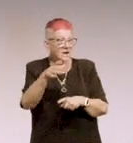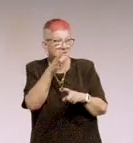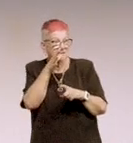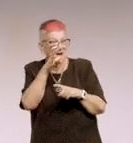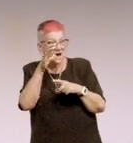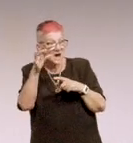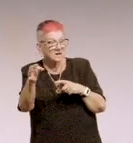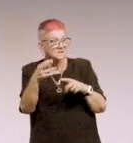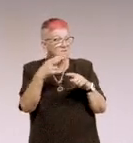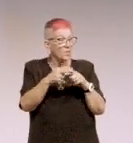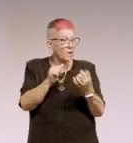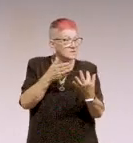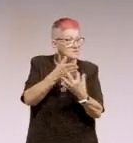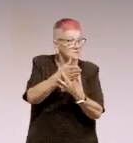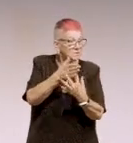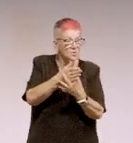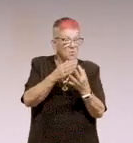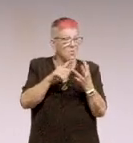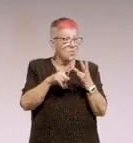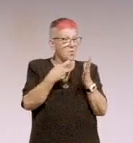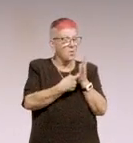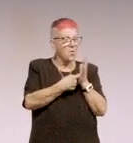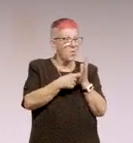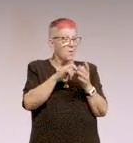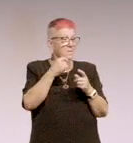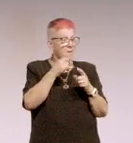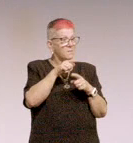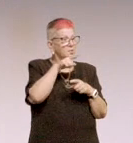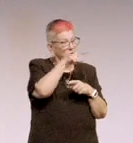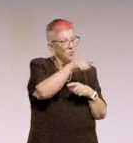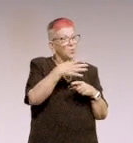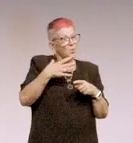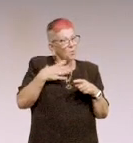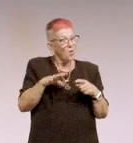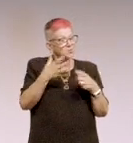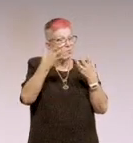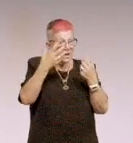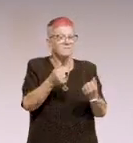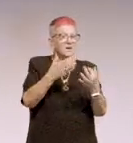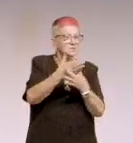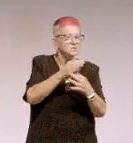Or is it because your product likes to have accessibility rules?